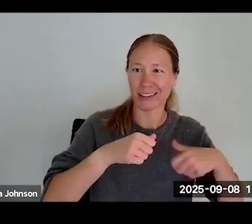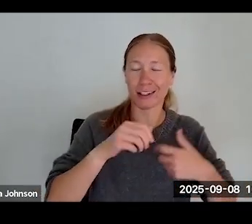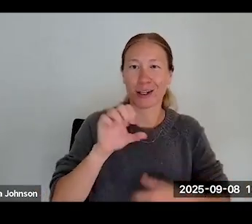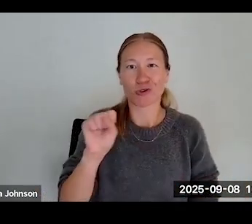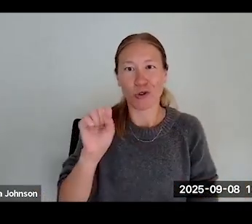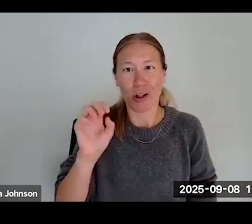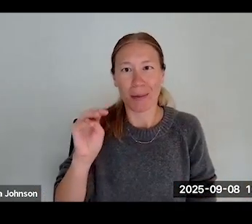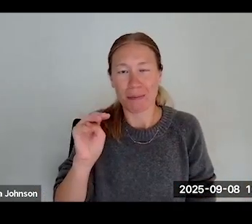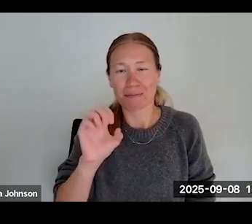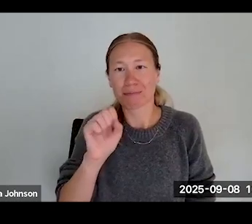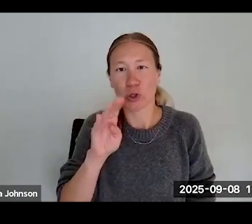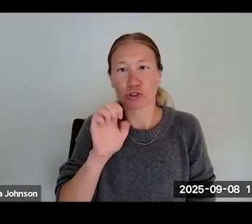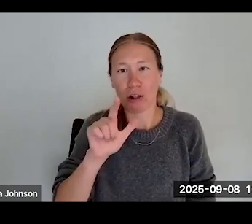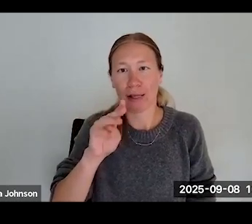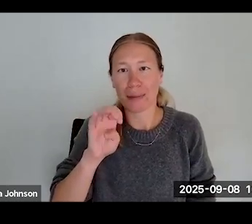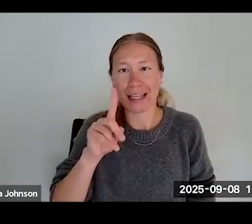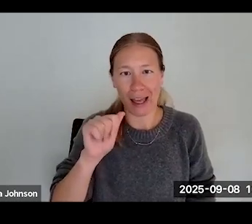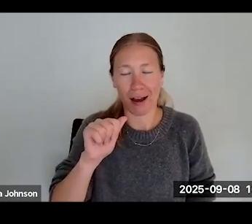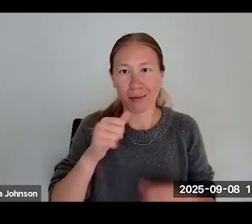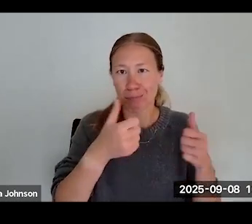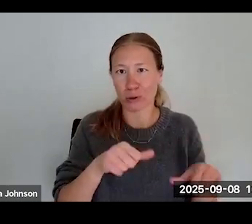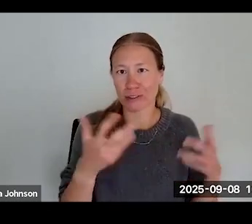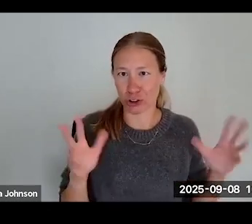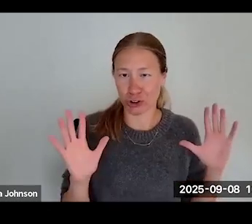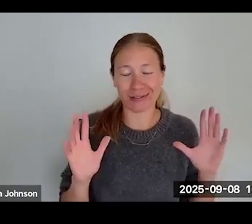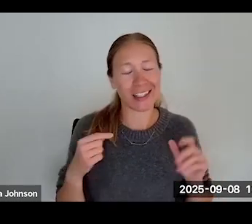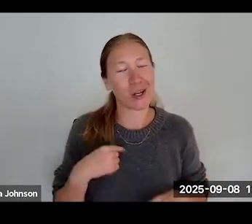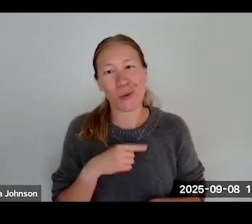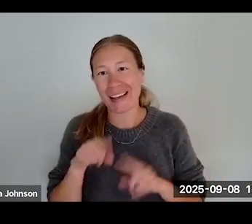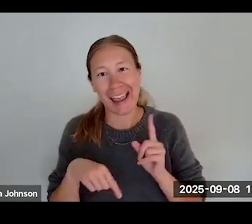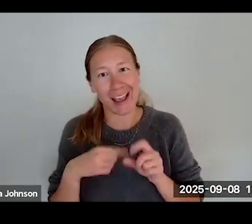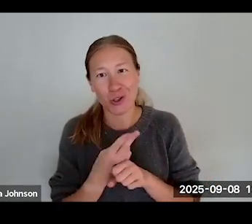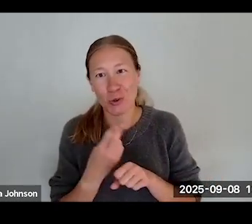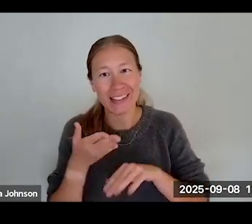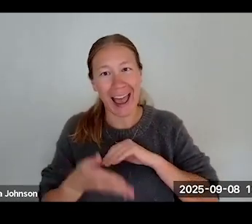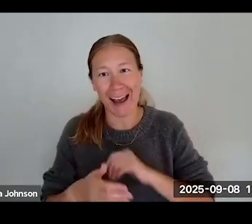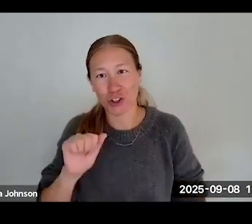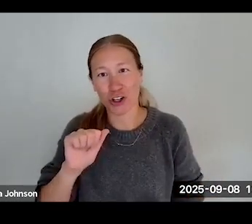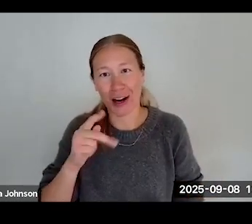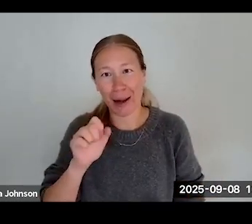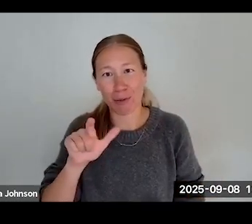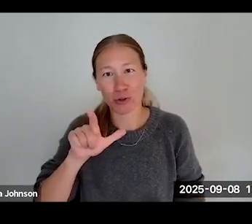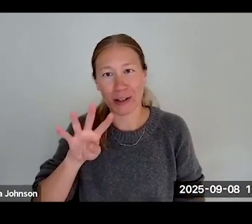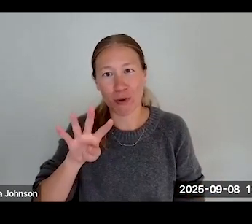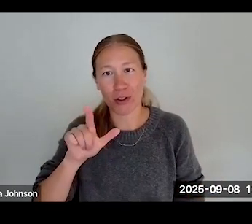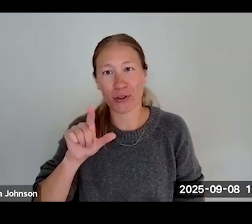And this is another exception that we really cannot use too much after April 24th, 2026, the preexisting portion.